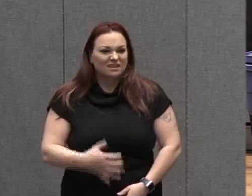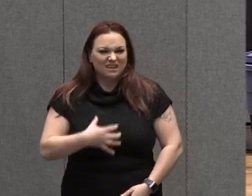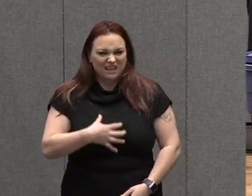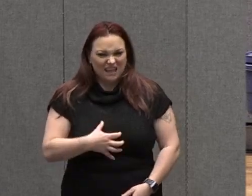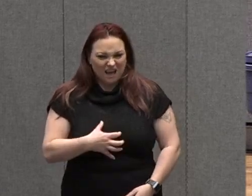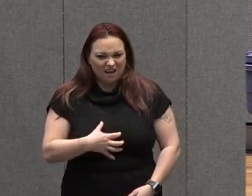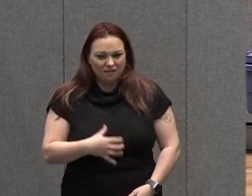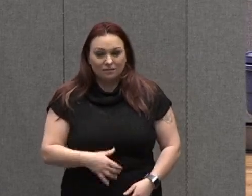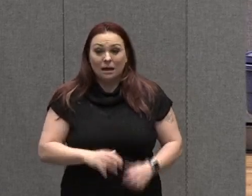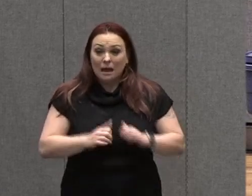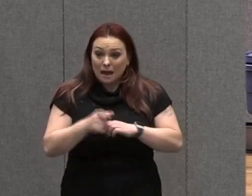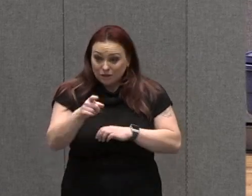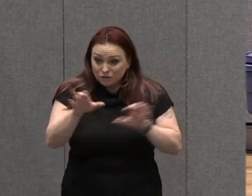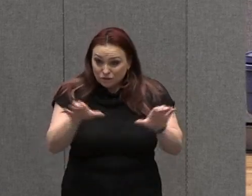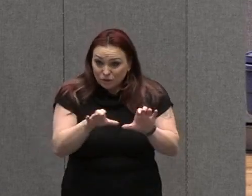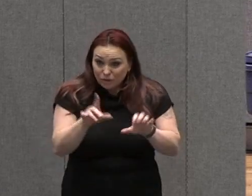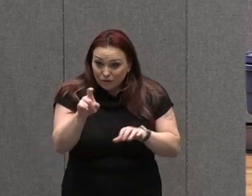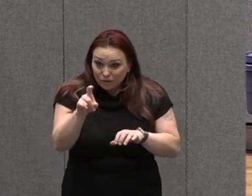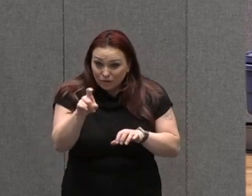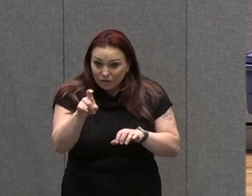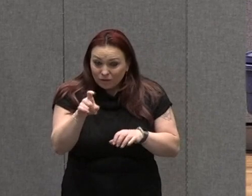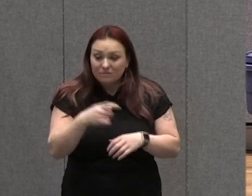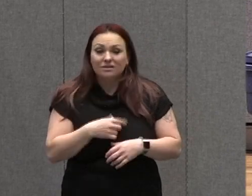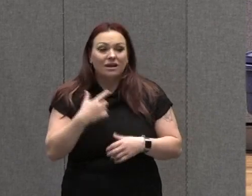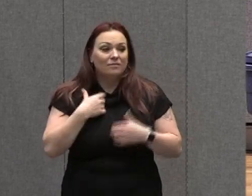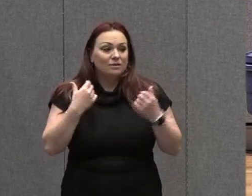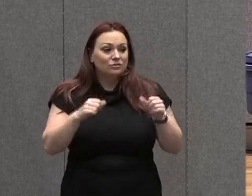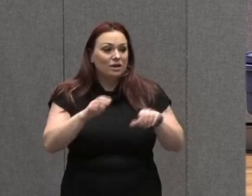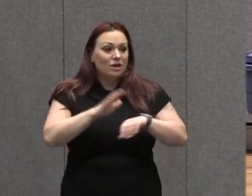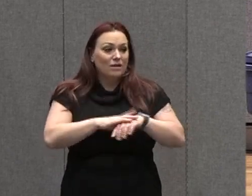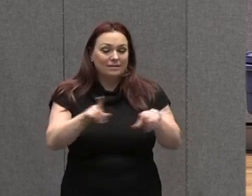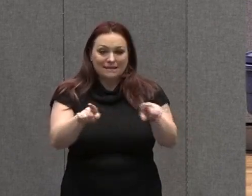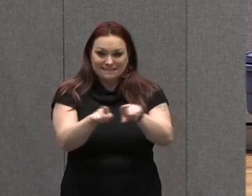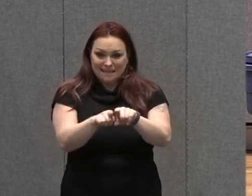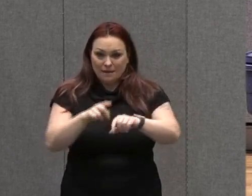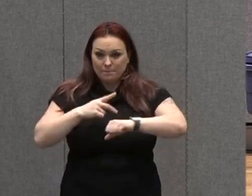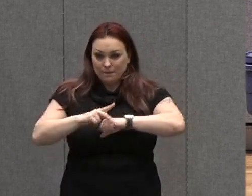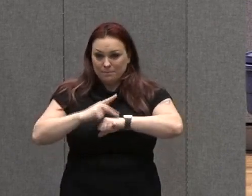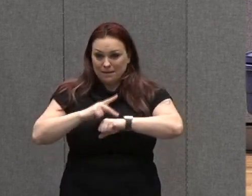How did you do? Okay let's try it! I'm going to try it on the same instrument okay?